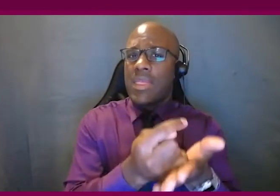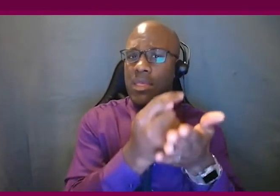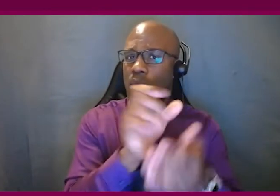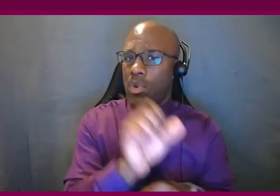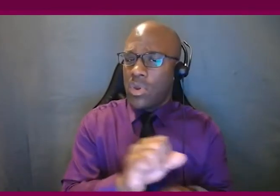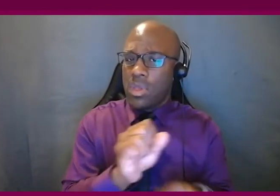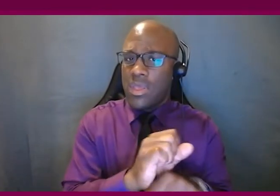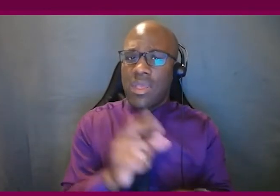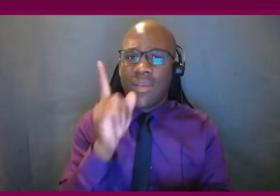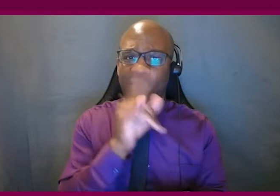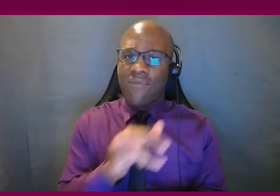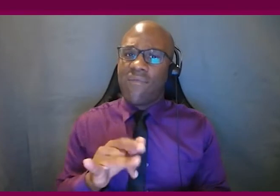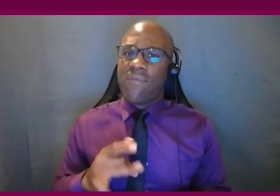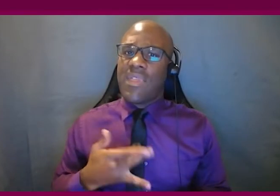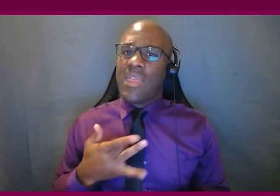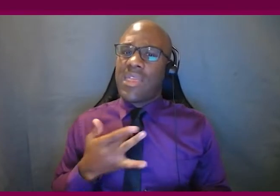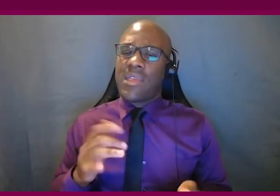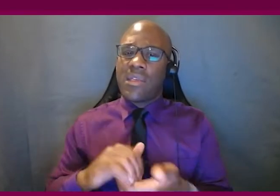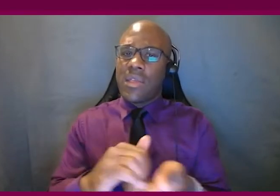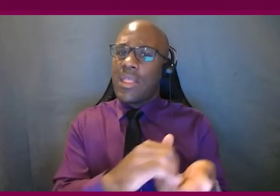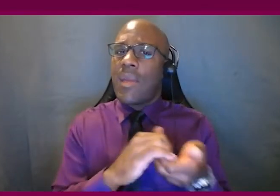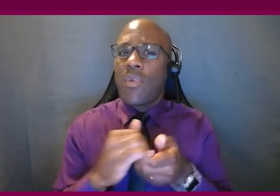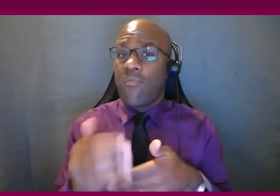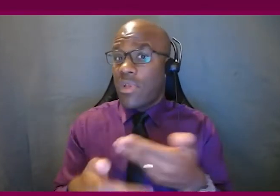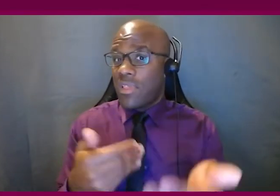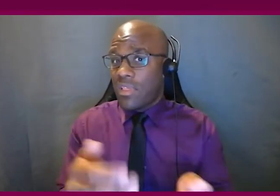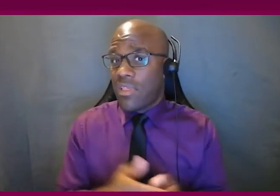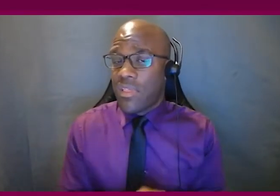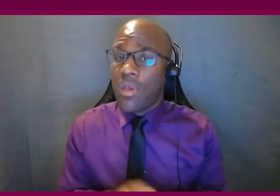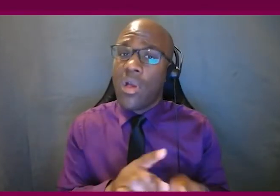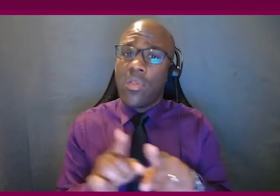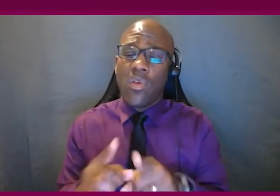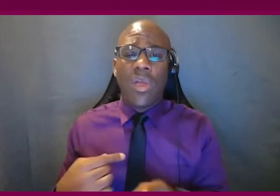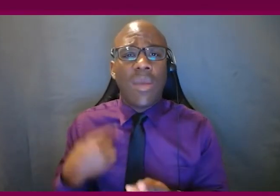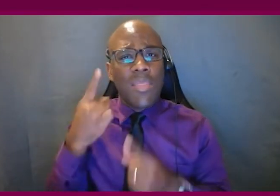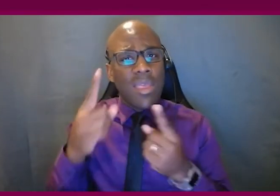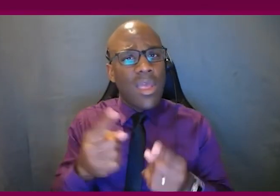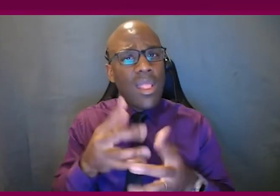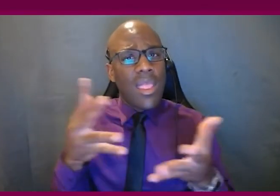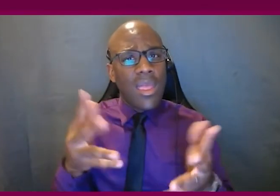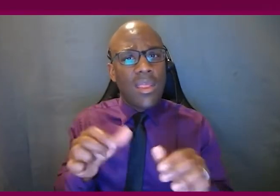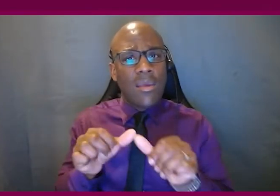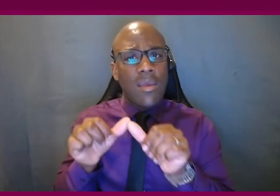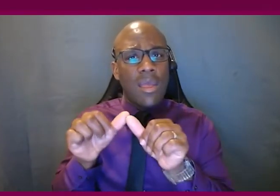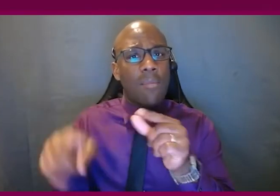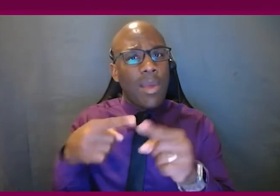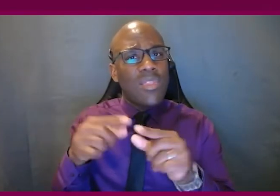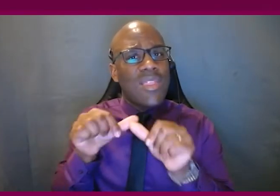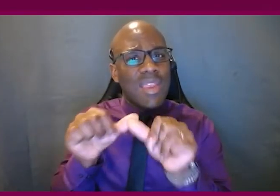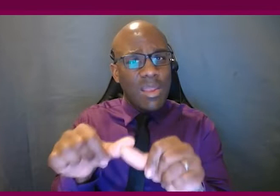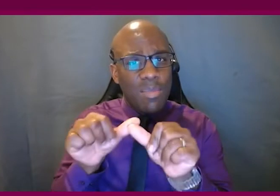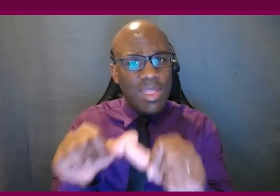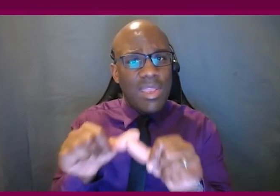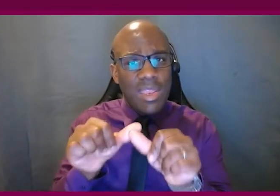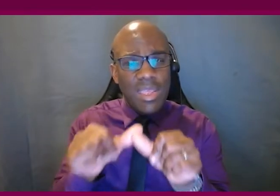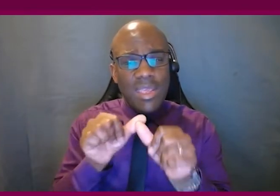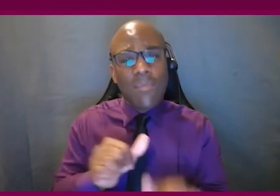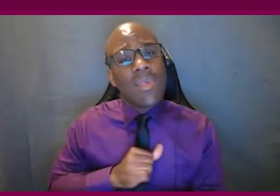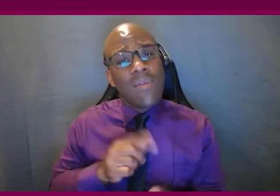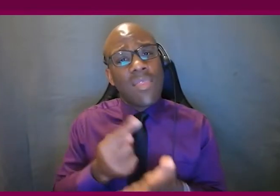as a therapist, helping people whether they identify as disabled or not to not get caught